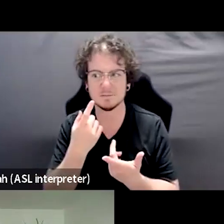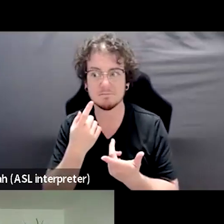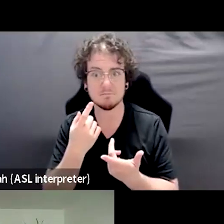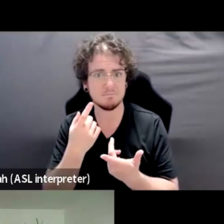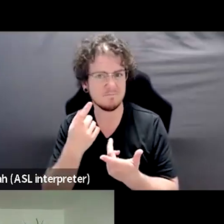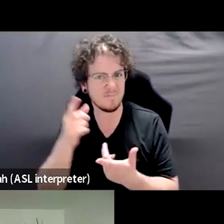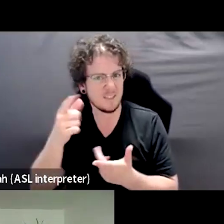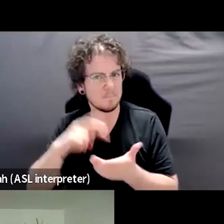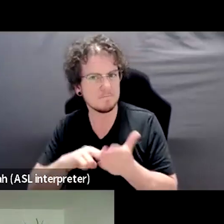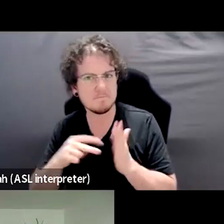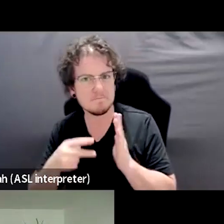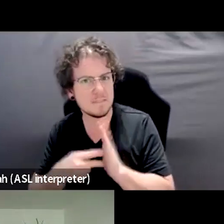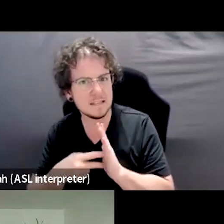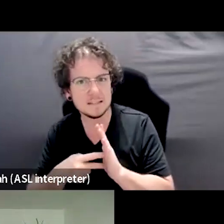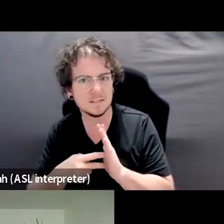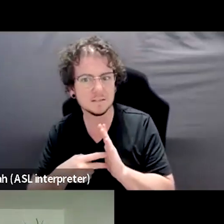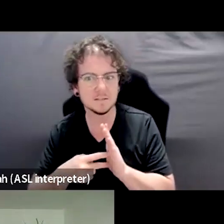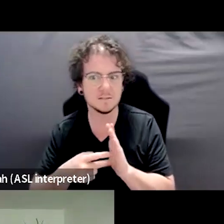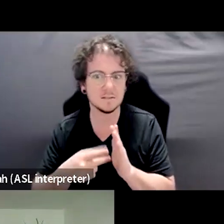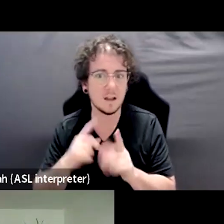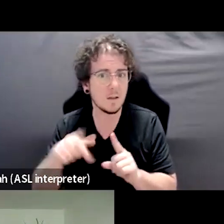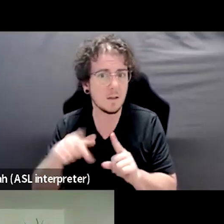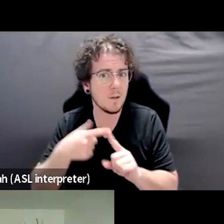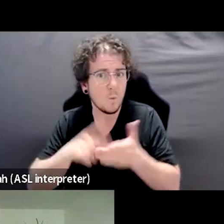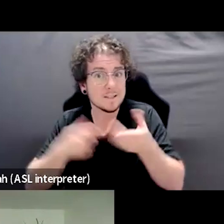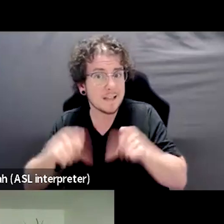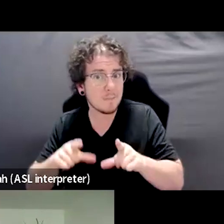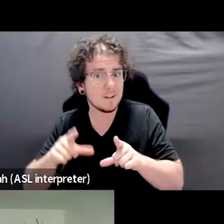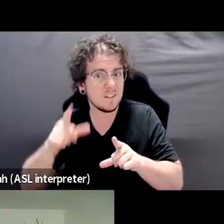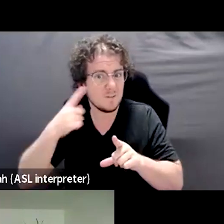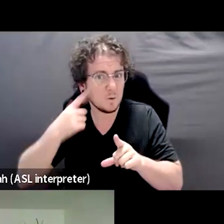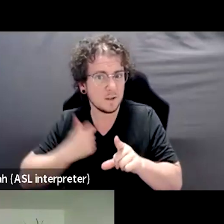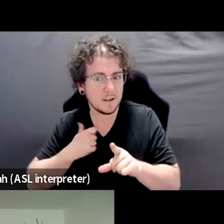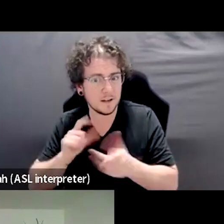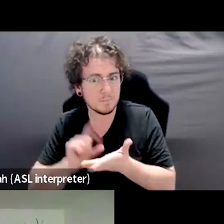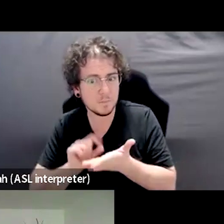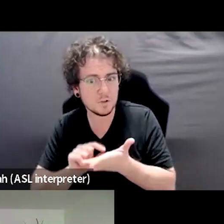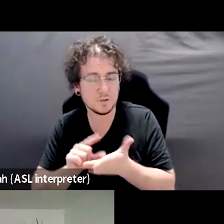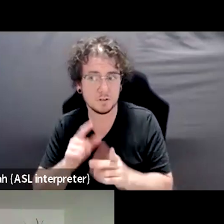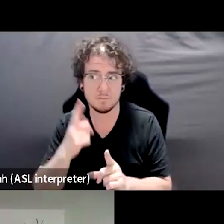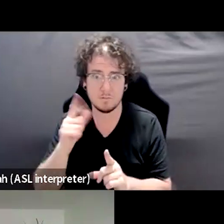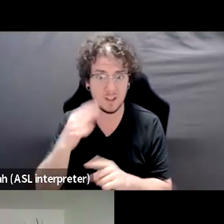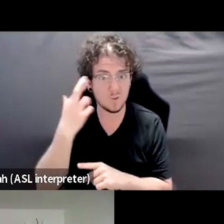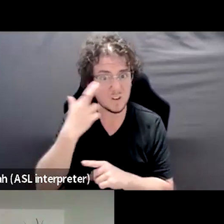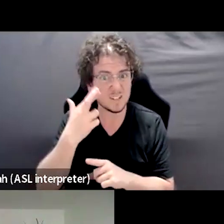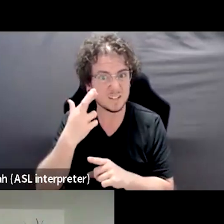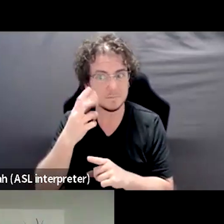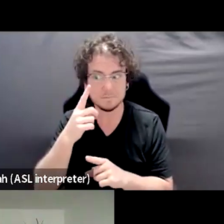terms of what's going on in Canadian publishing? Is that because retirement is probably not an